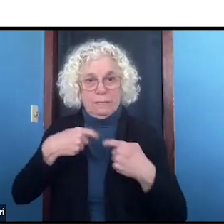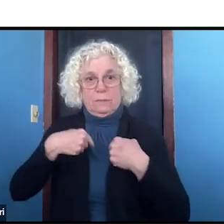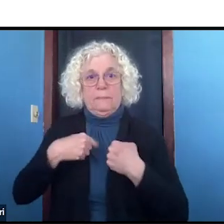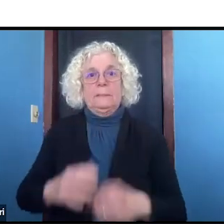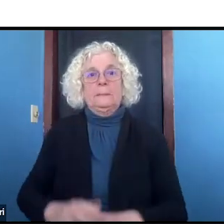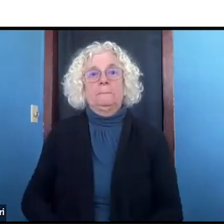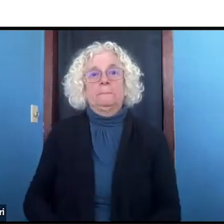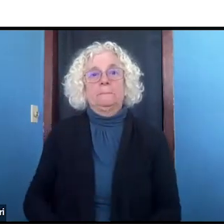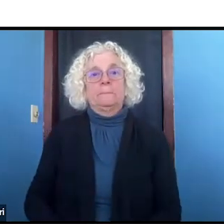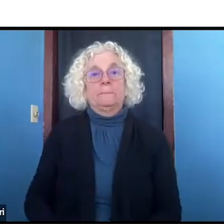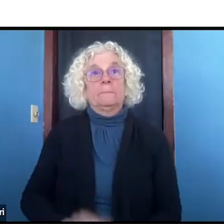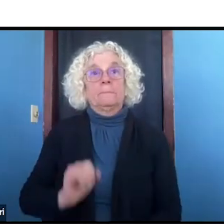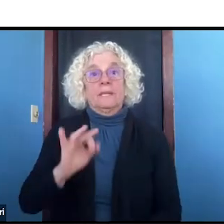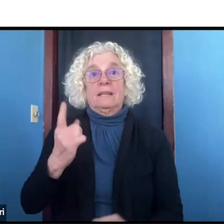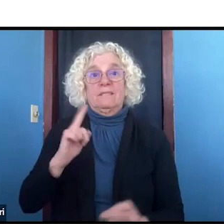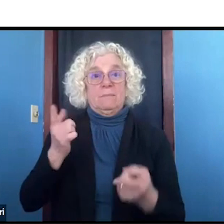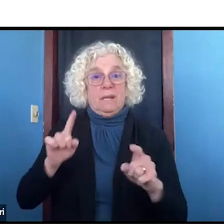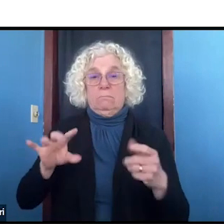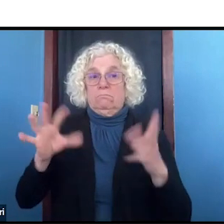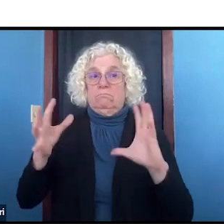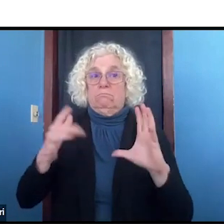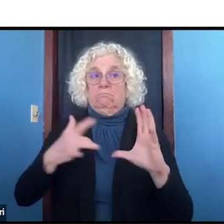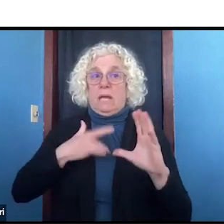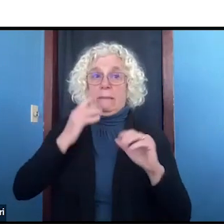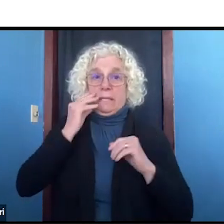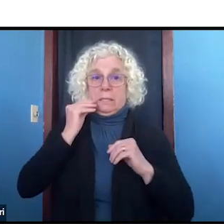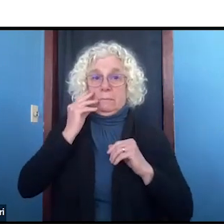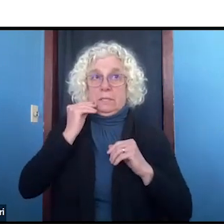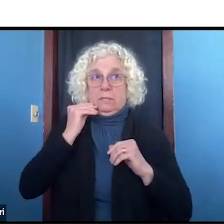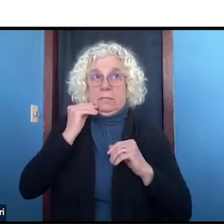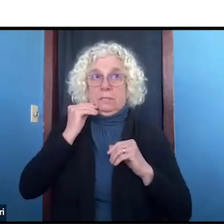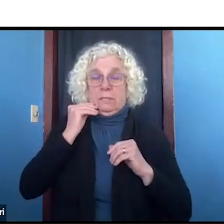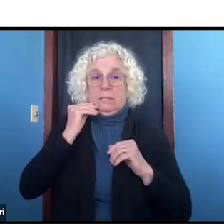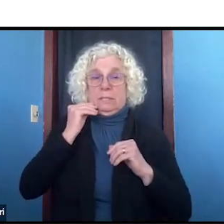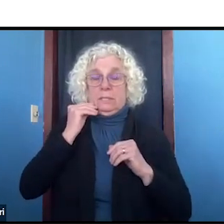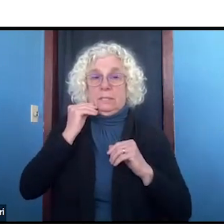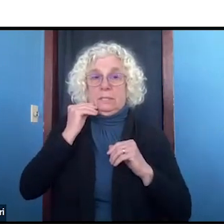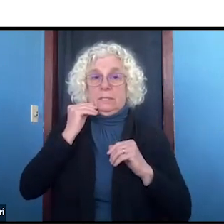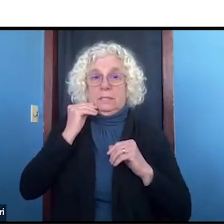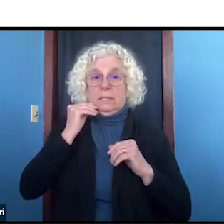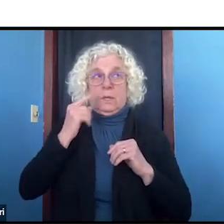the issue here is, is around. We want the system to be able